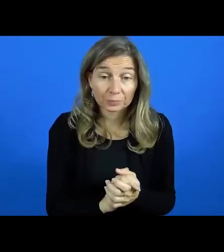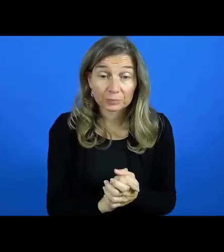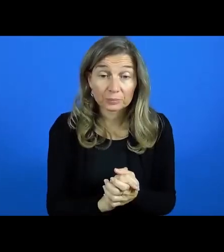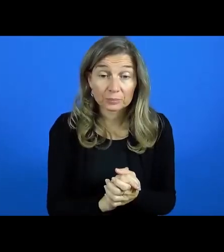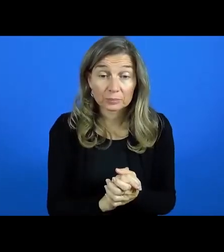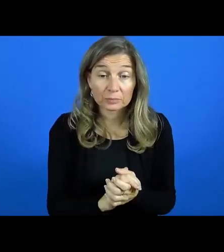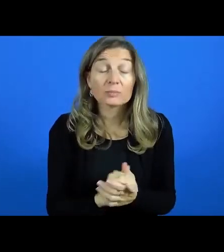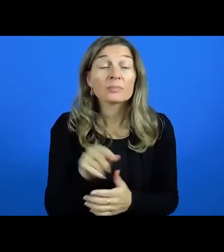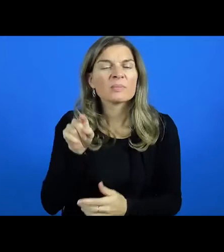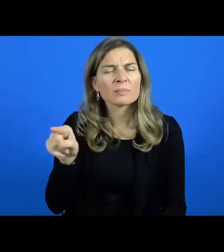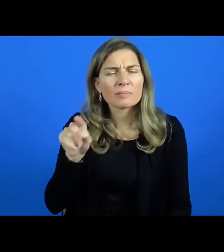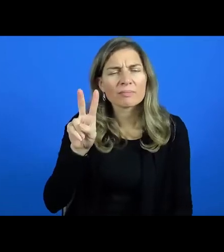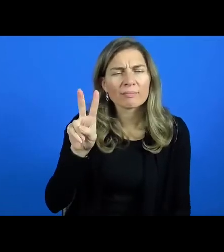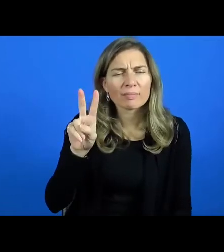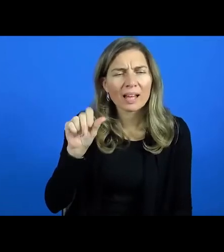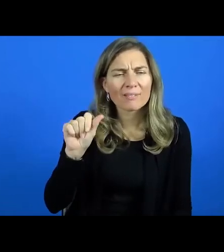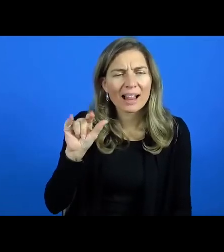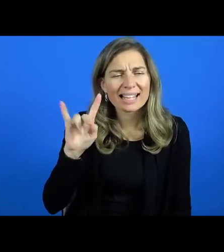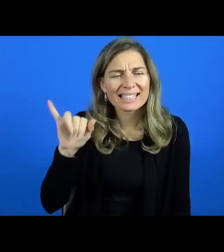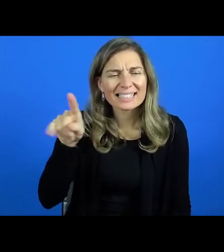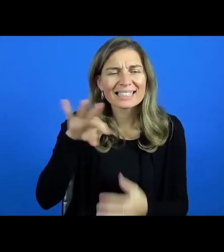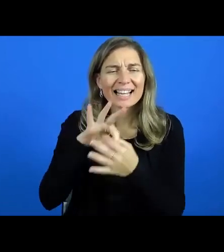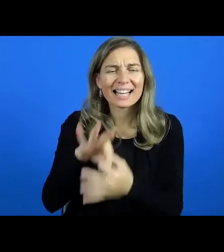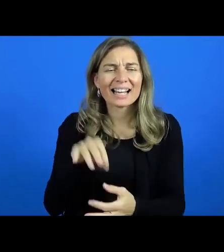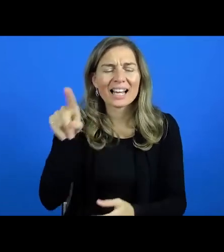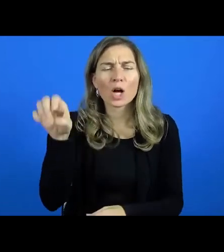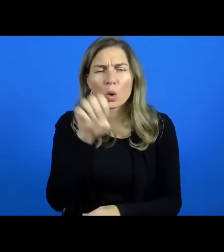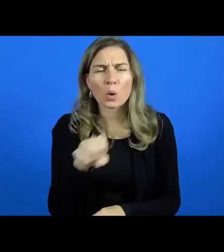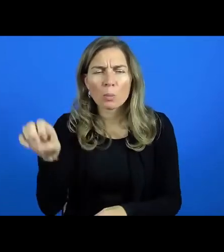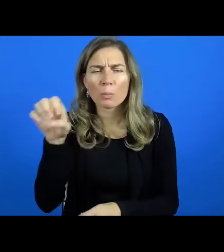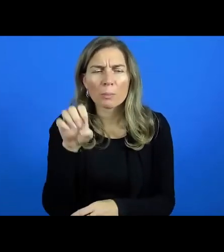about the complaint regarding the investment